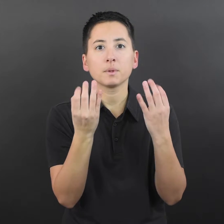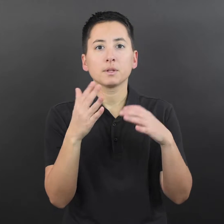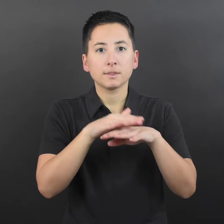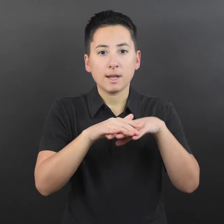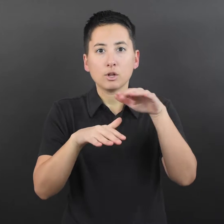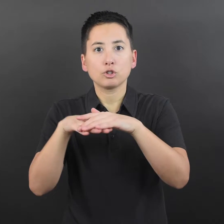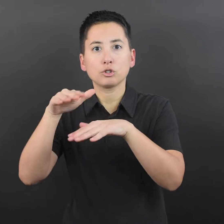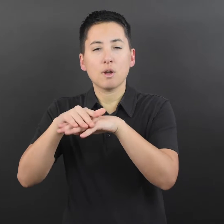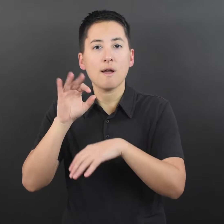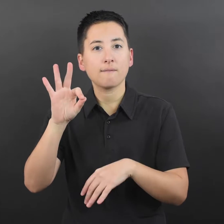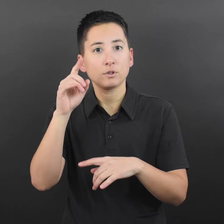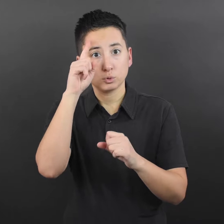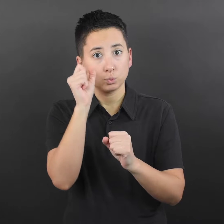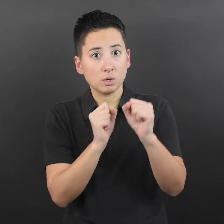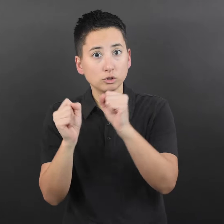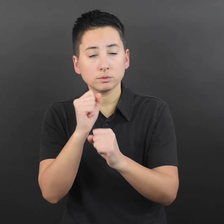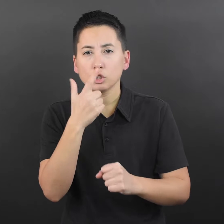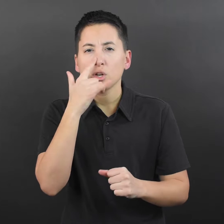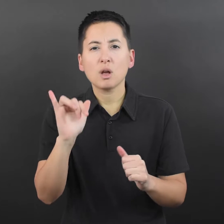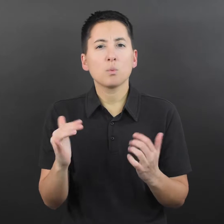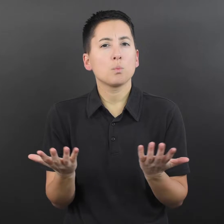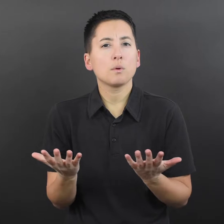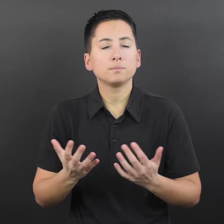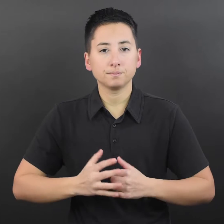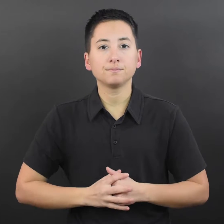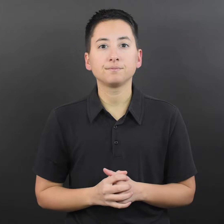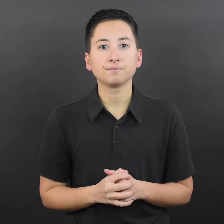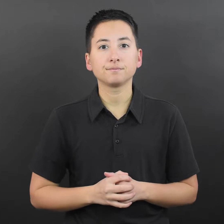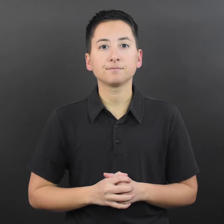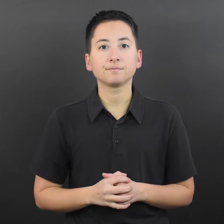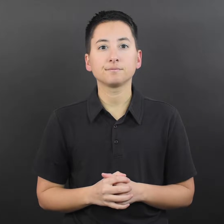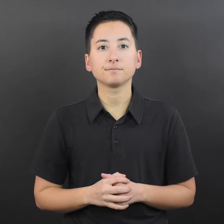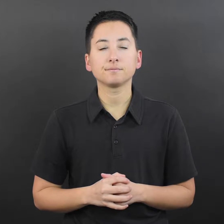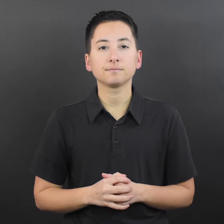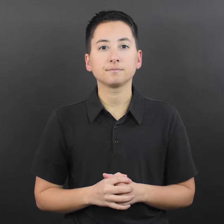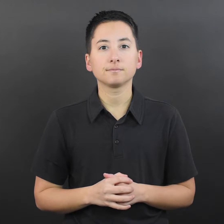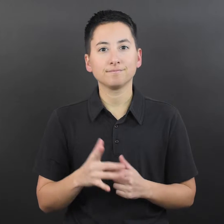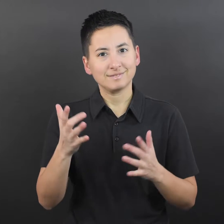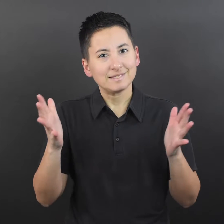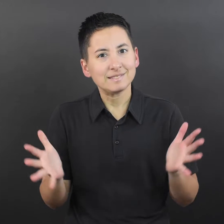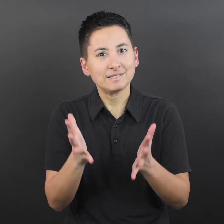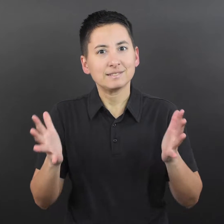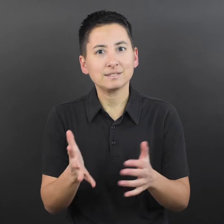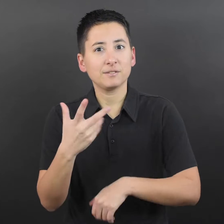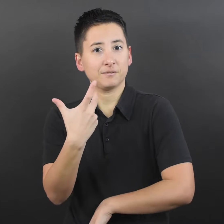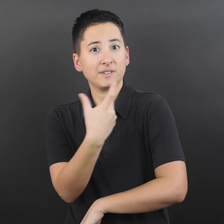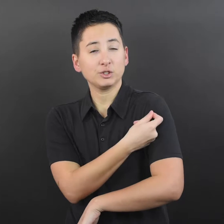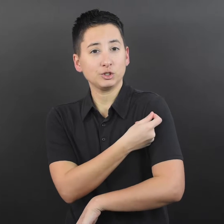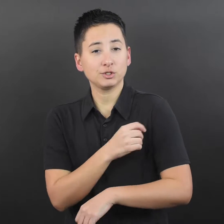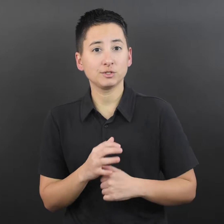These layered strategies include: 1. Promoting Vaccination.